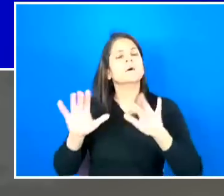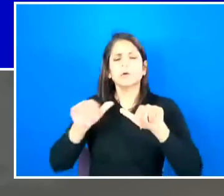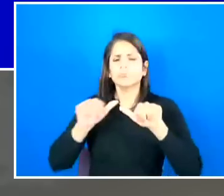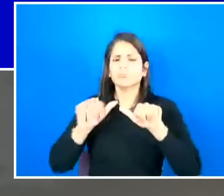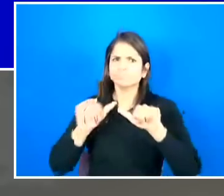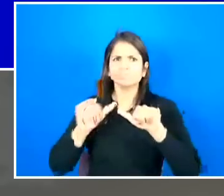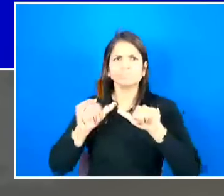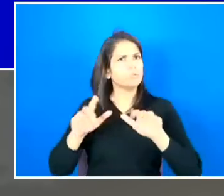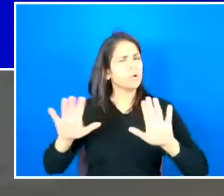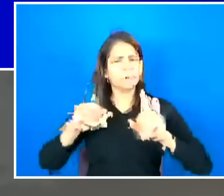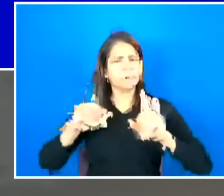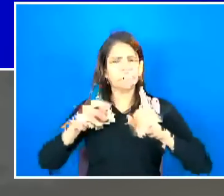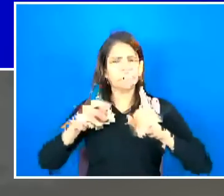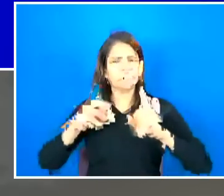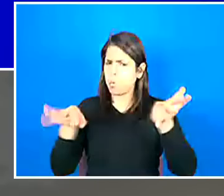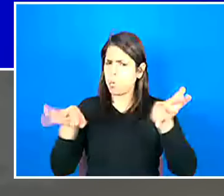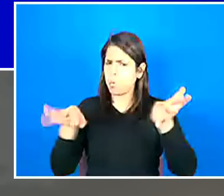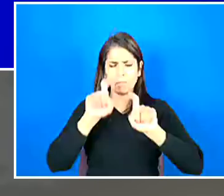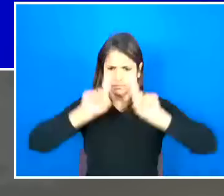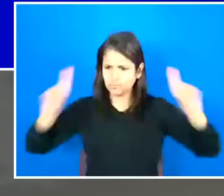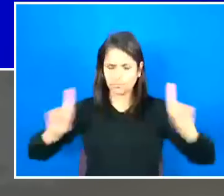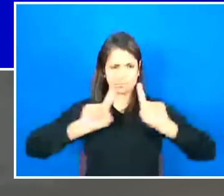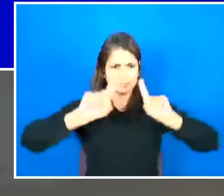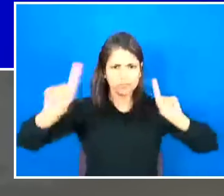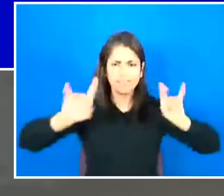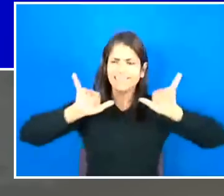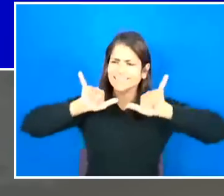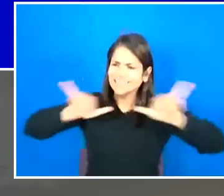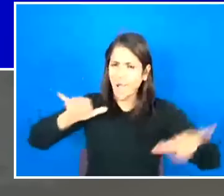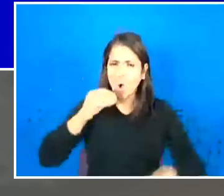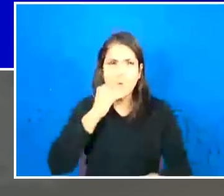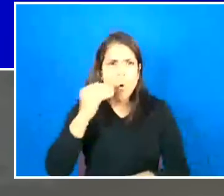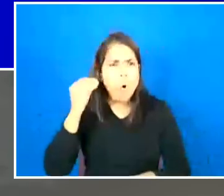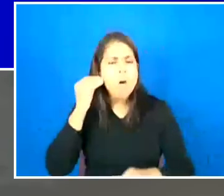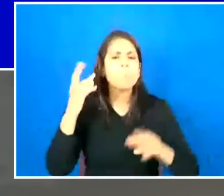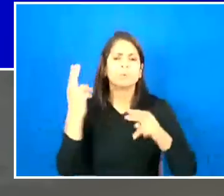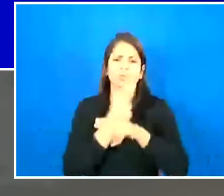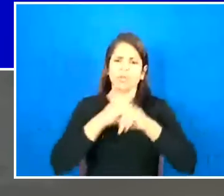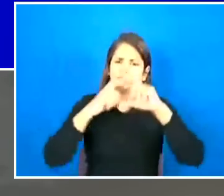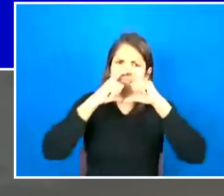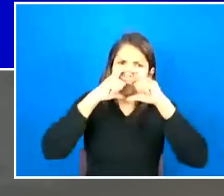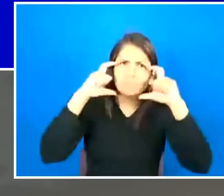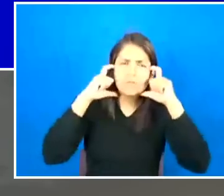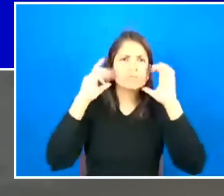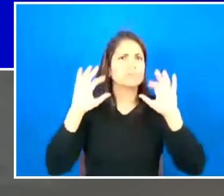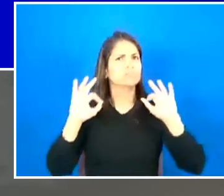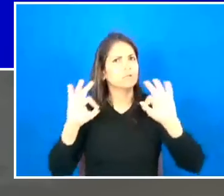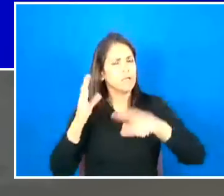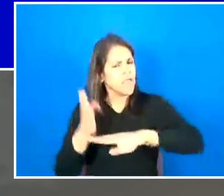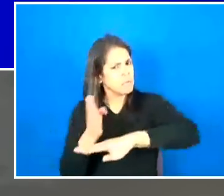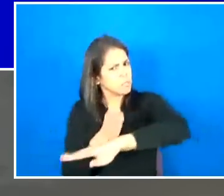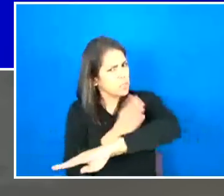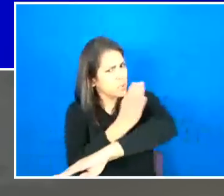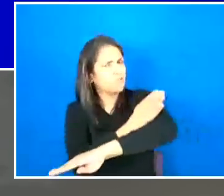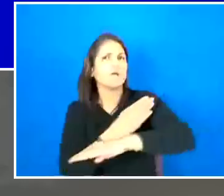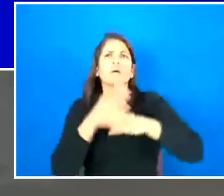WHAT YOU ALLRE A DOING IS WORKING. KEEP DOING THE SOCIAL DISTANCING, KEEP DOING THE SHELTER IN PLACE, STAY AT HOME.